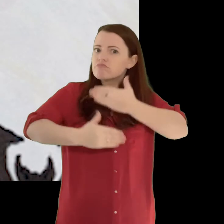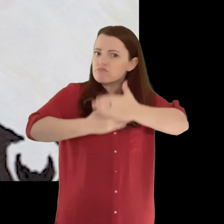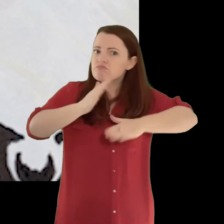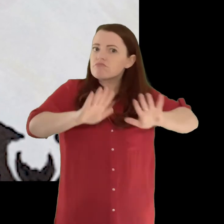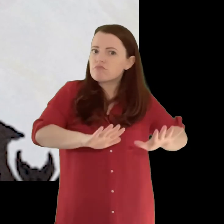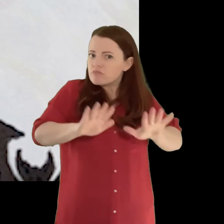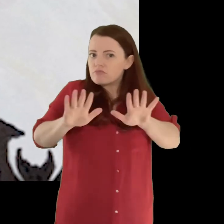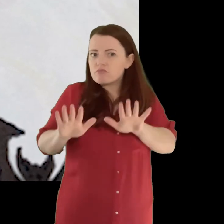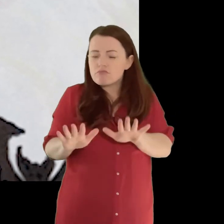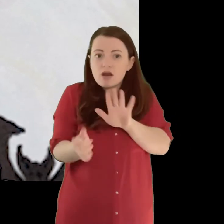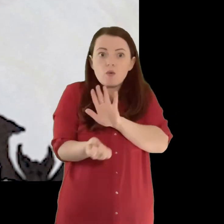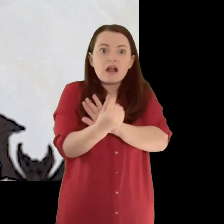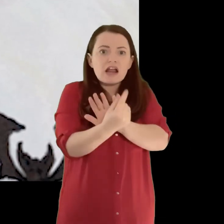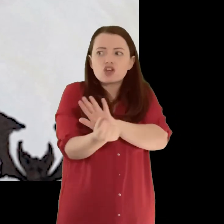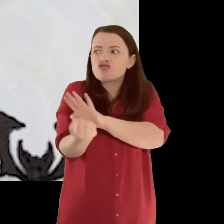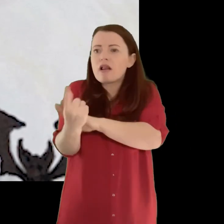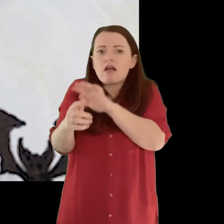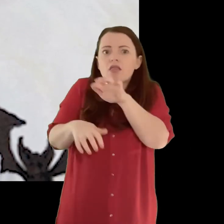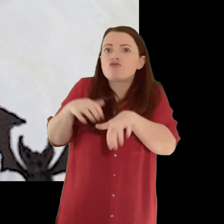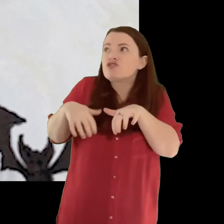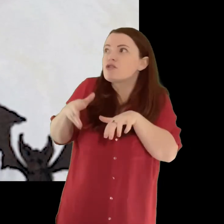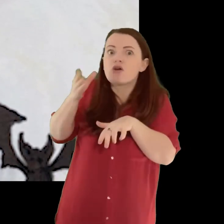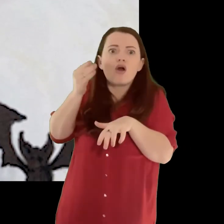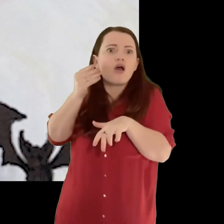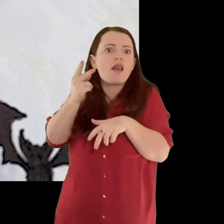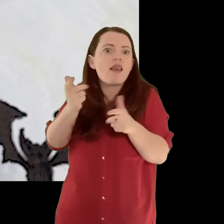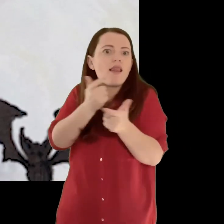and occasionally the creatures heard whimsical laughter